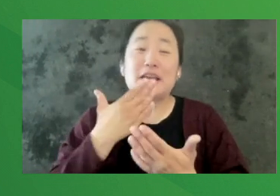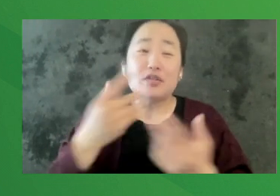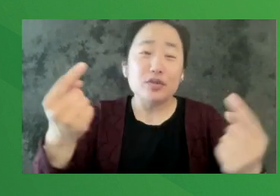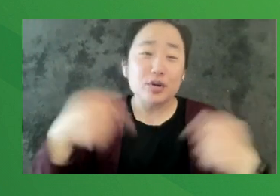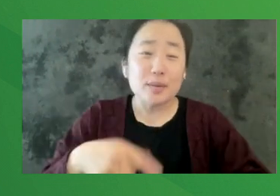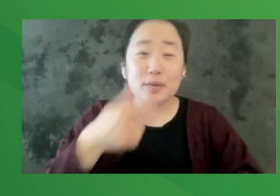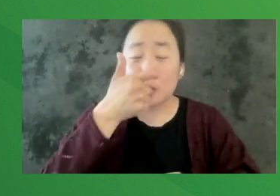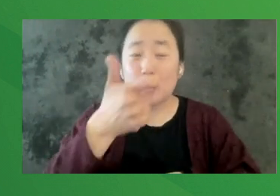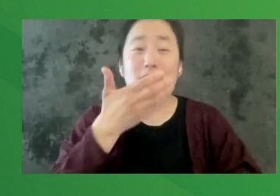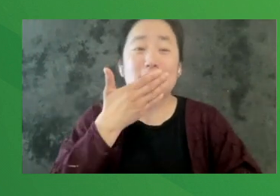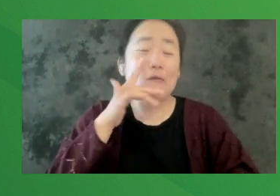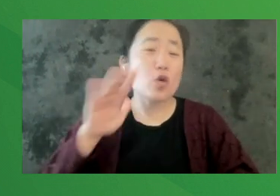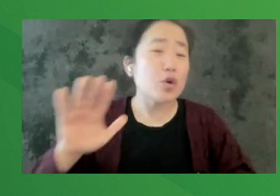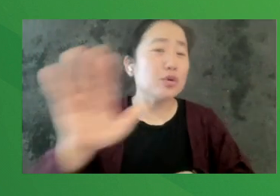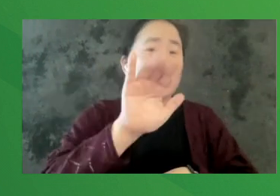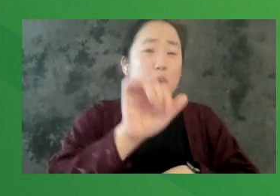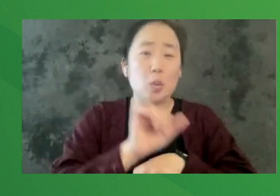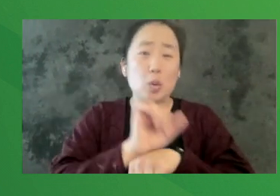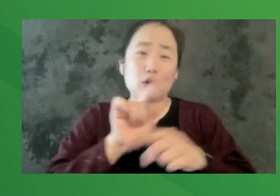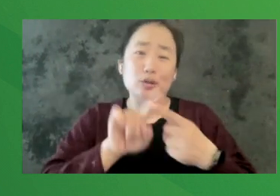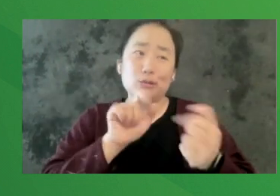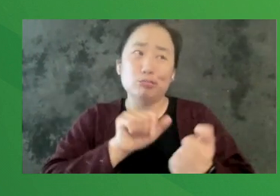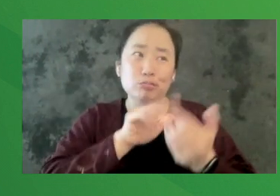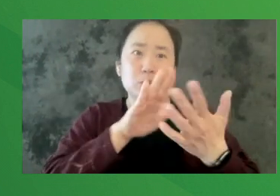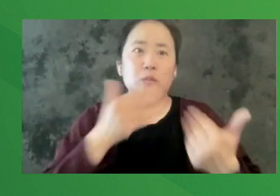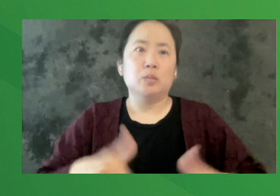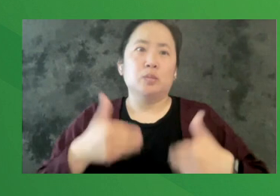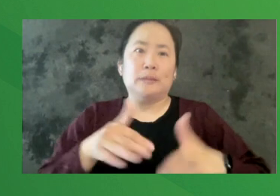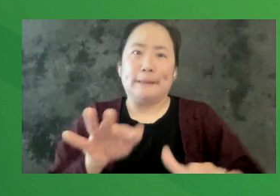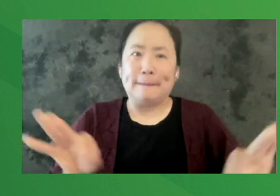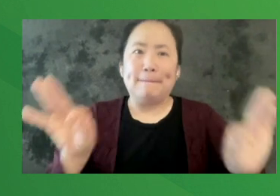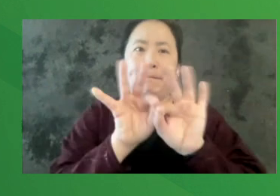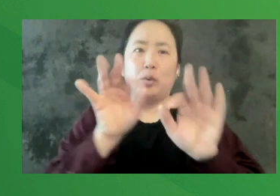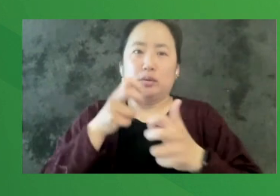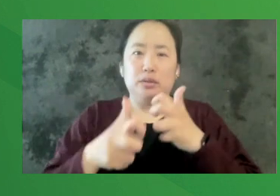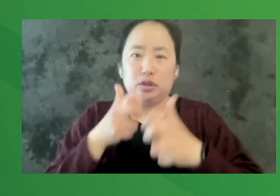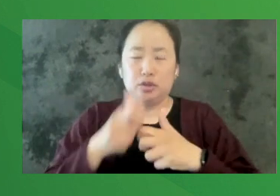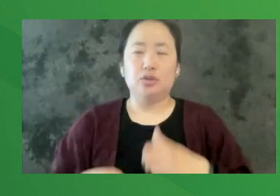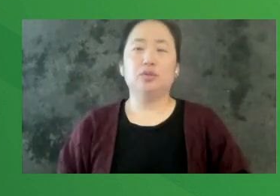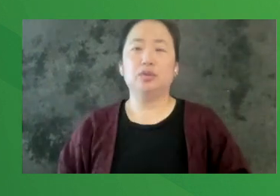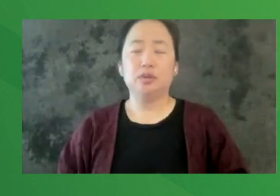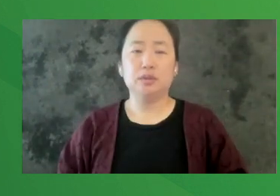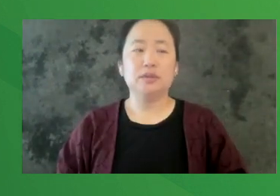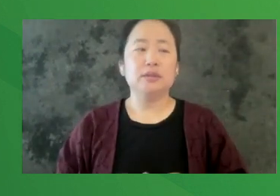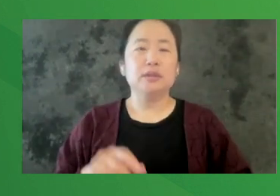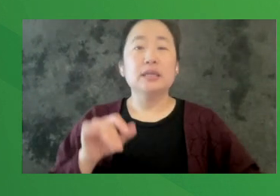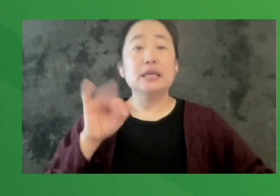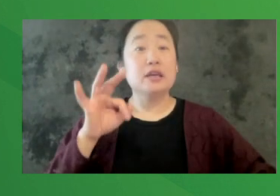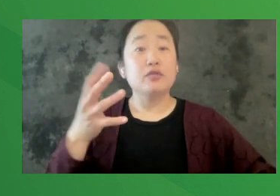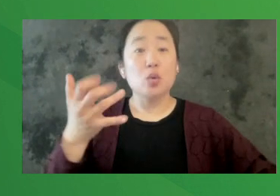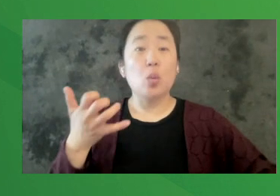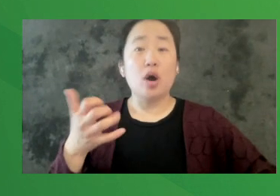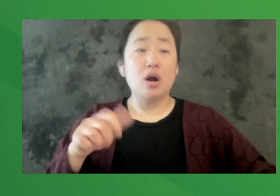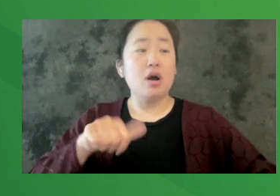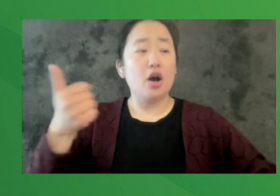you are doing to address these critical, critical issues. And if you want anything else, contact me